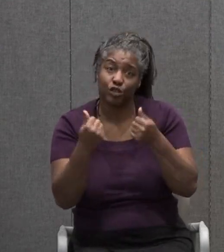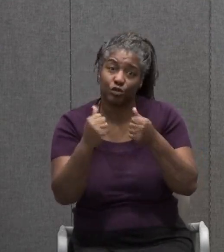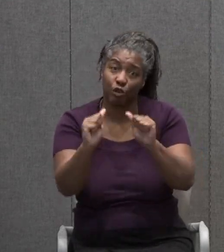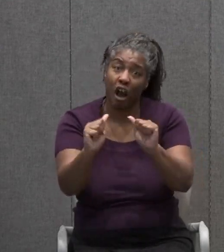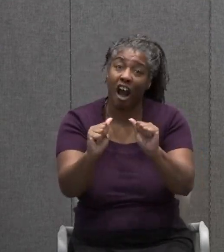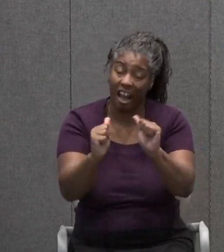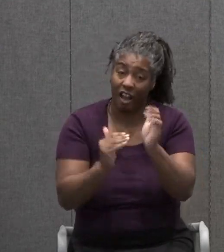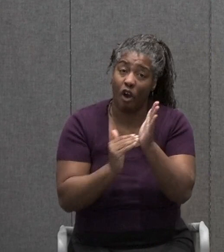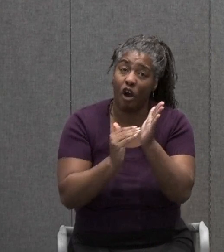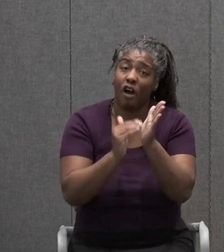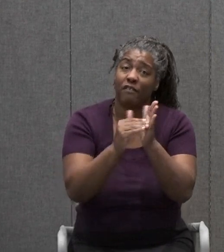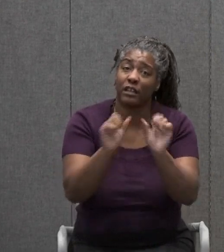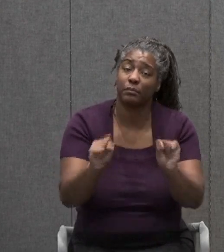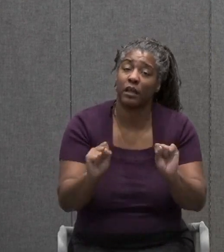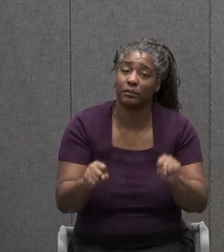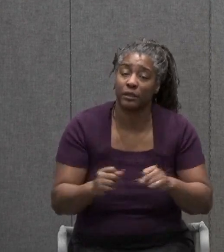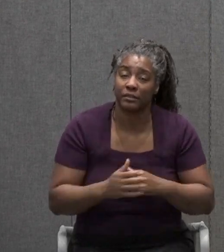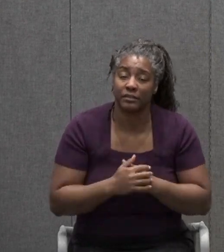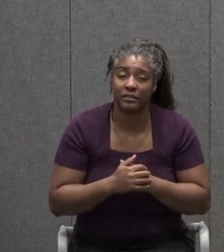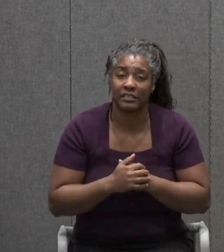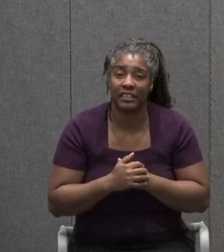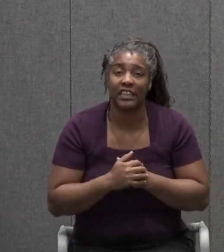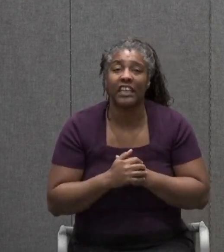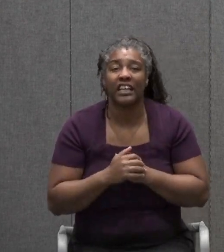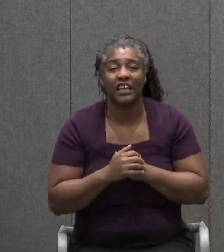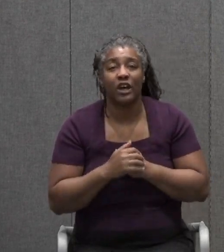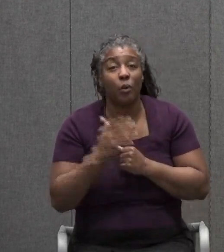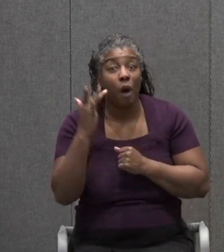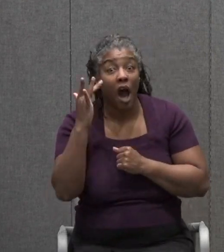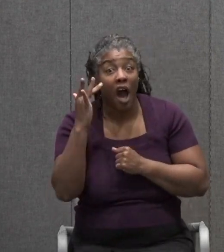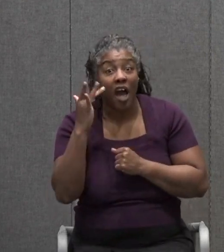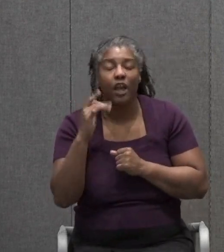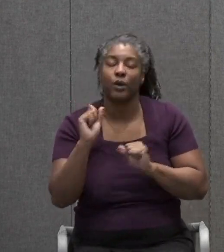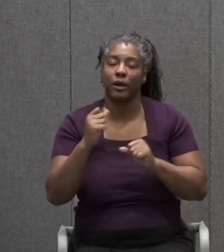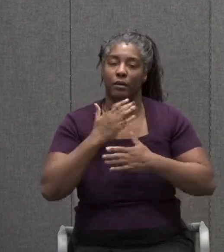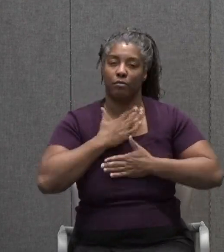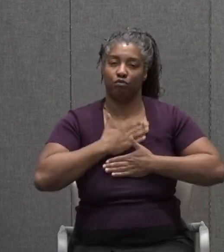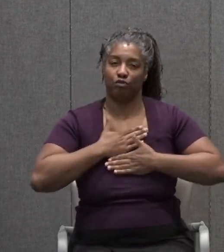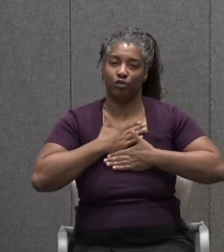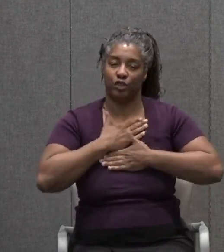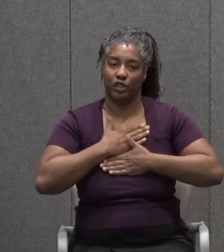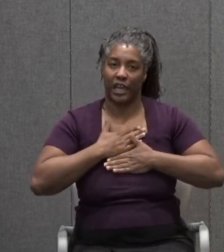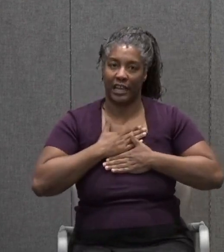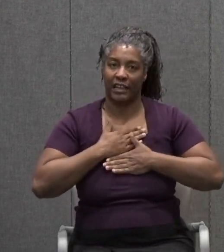where our food comes from for one, but it also helps us really enjoy our foods.